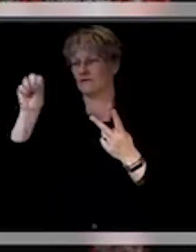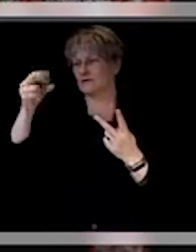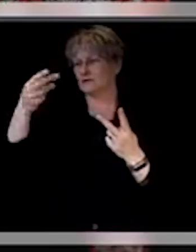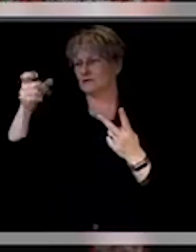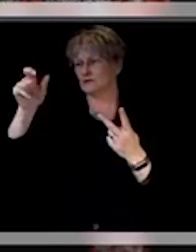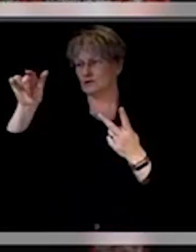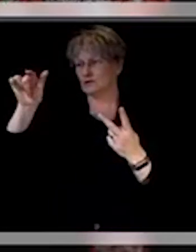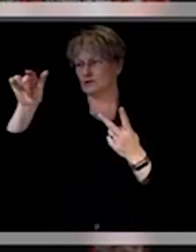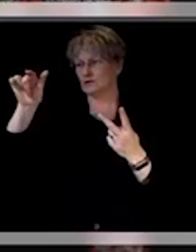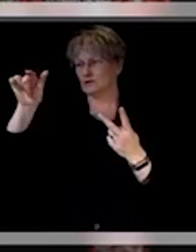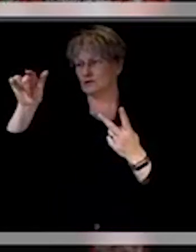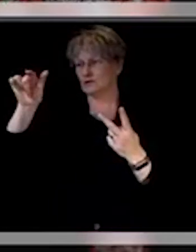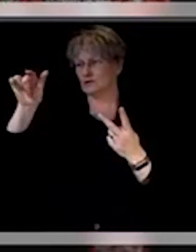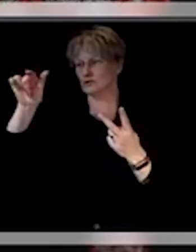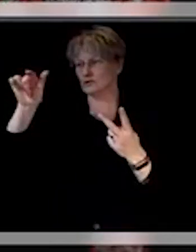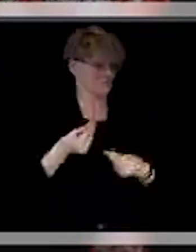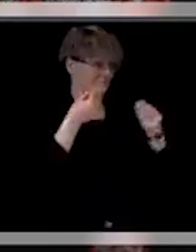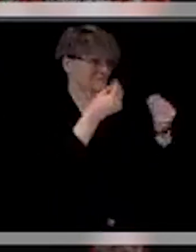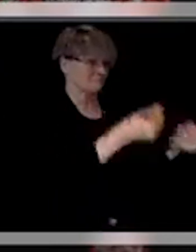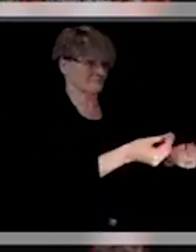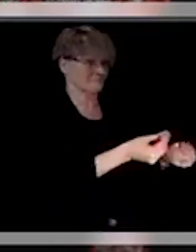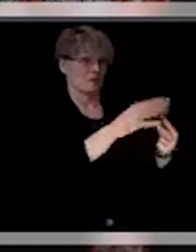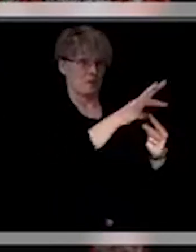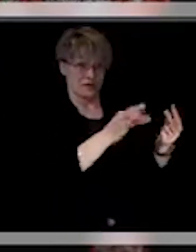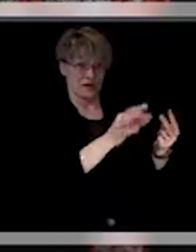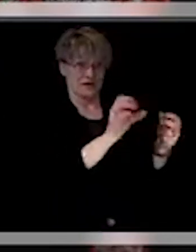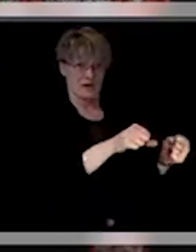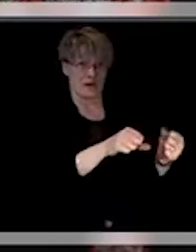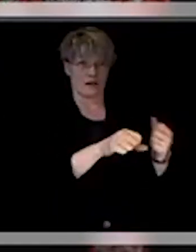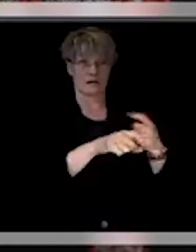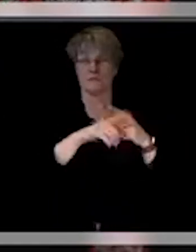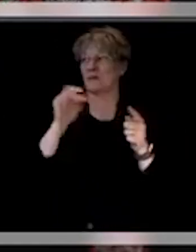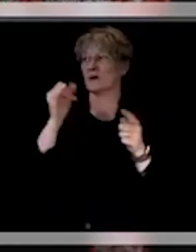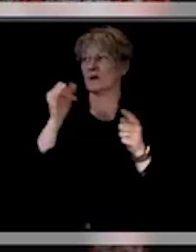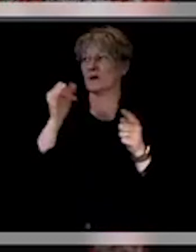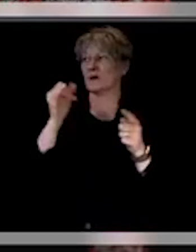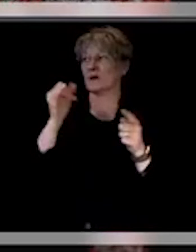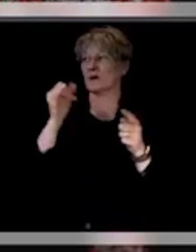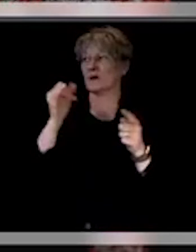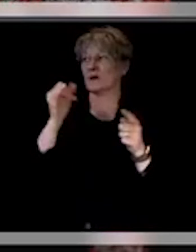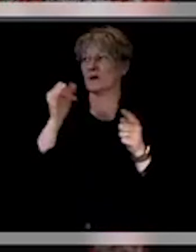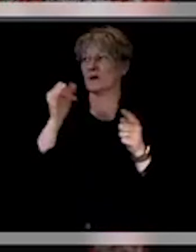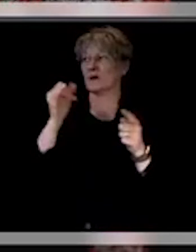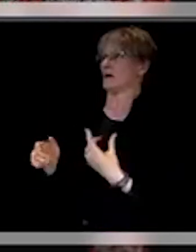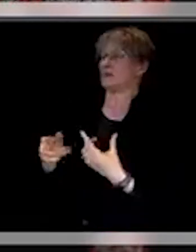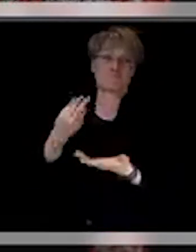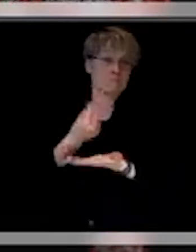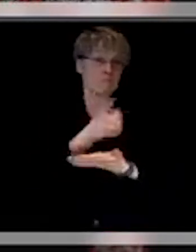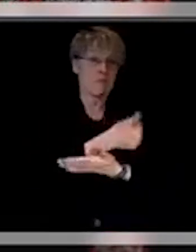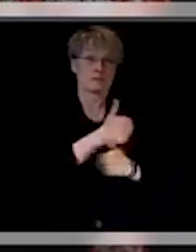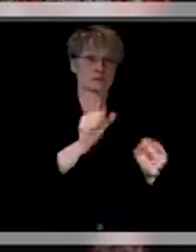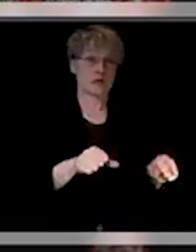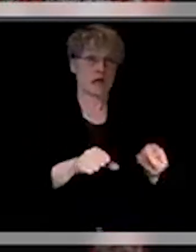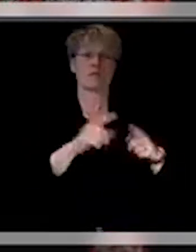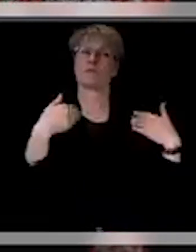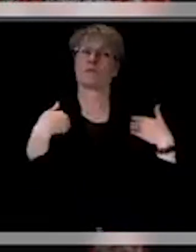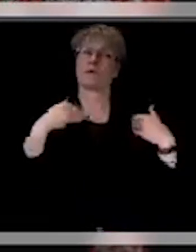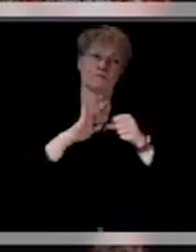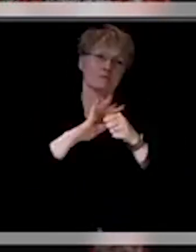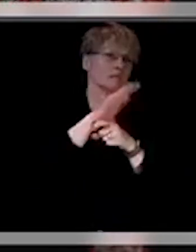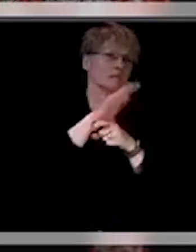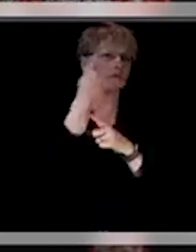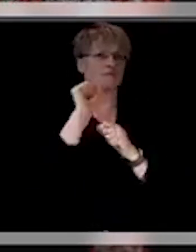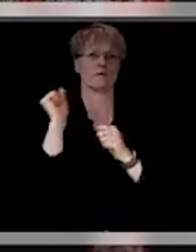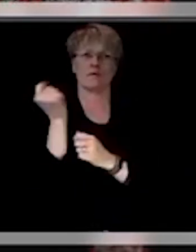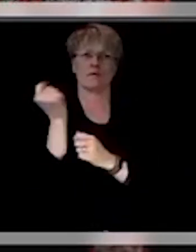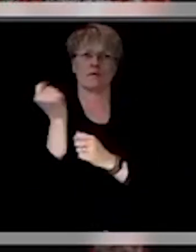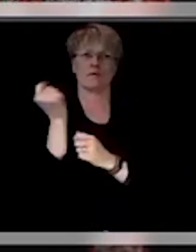to purchase their own, but we absolutely have enough supply to provide our employees. What